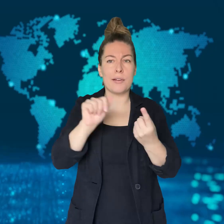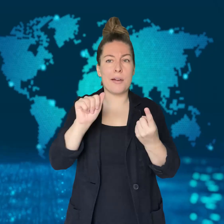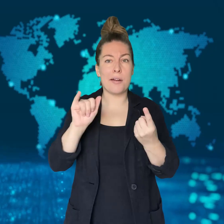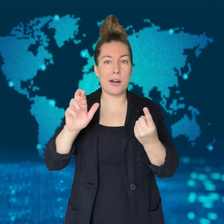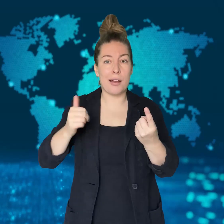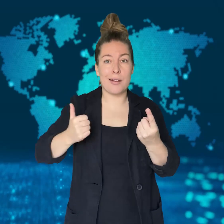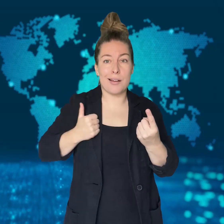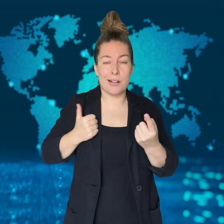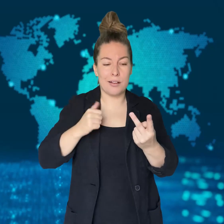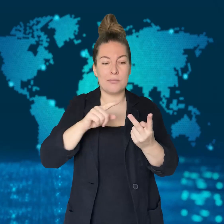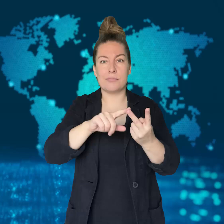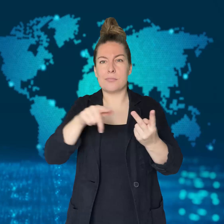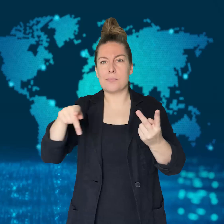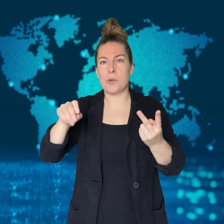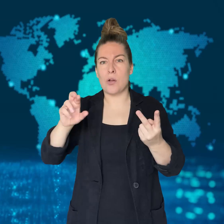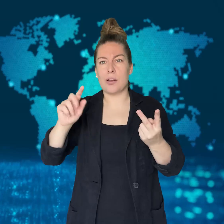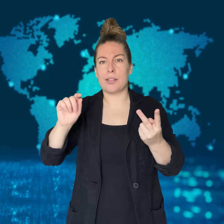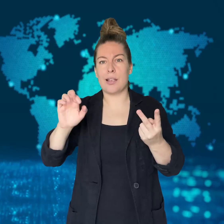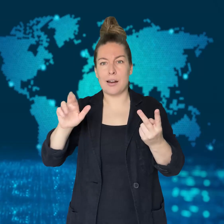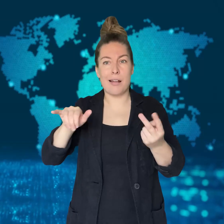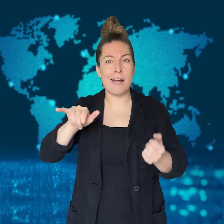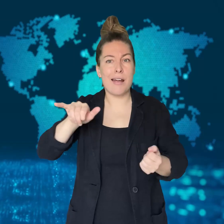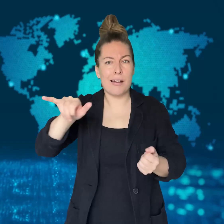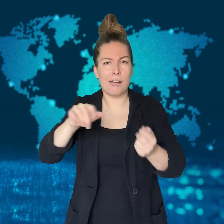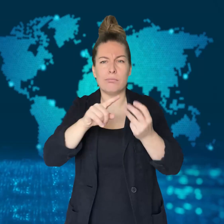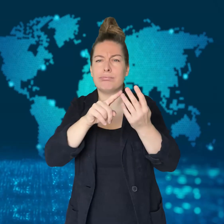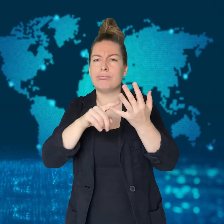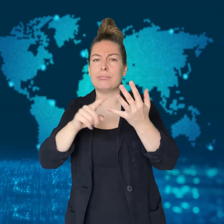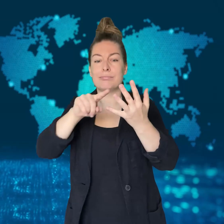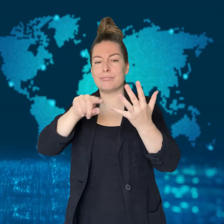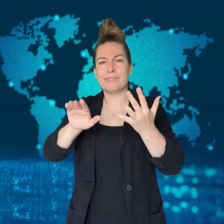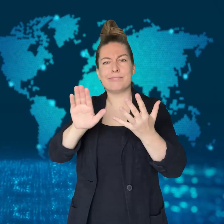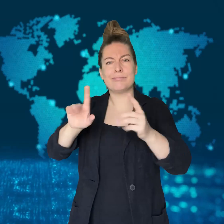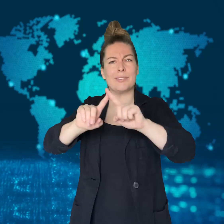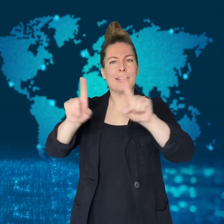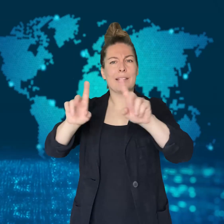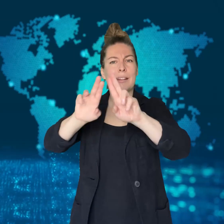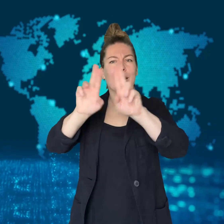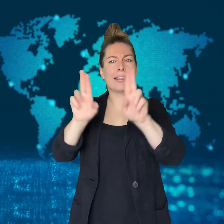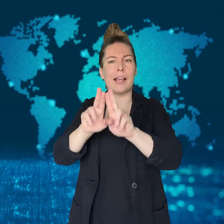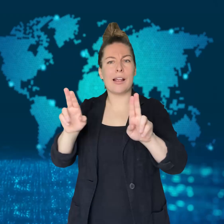Several airlines - Air Canada, Porter Airlines,